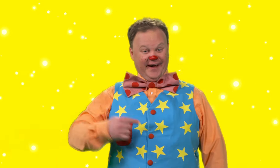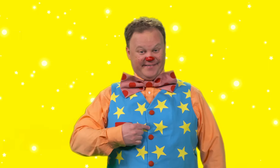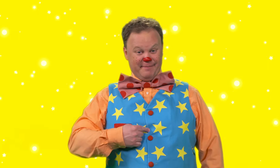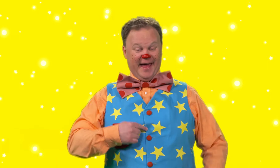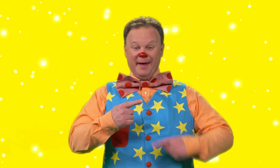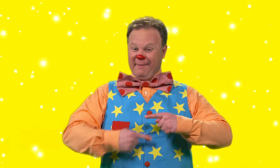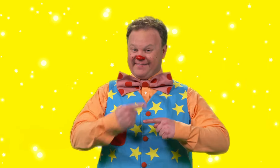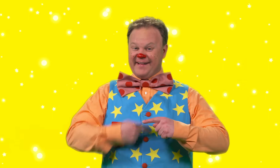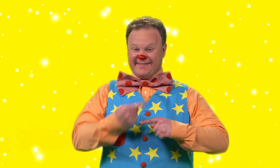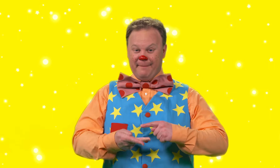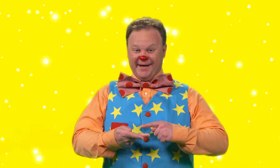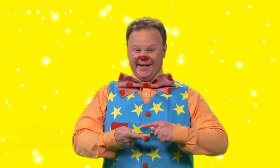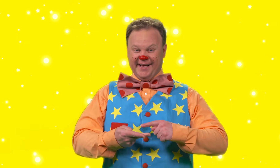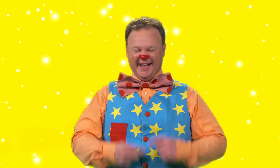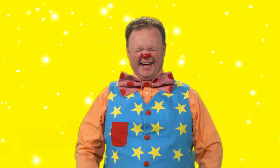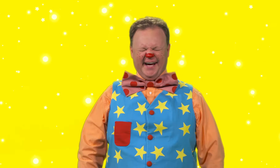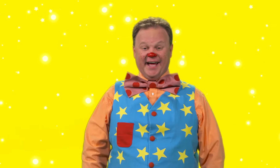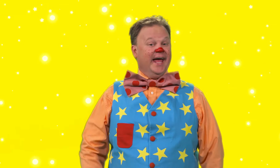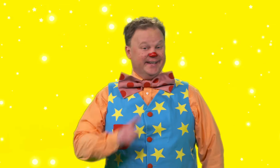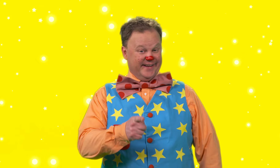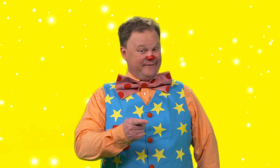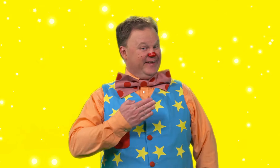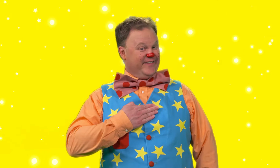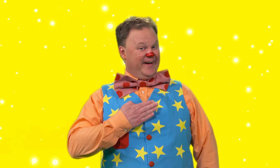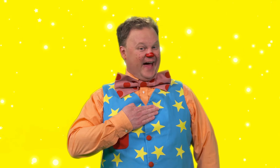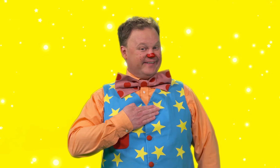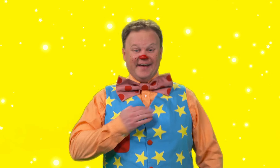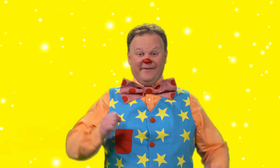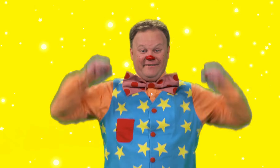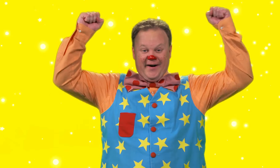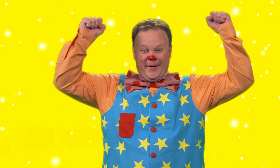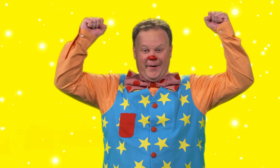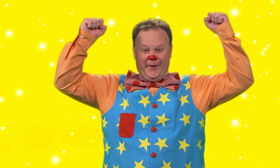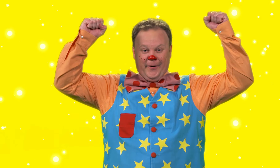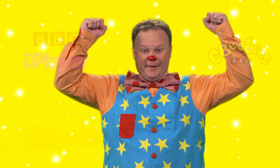hello it's me mr tumble did you enjoy that woohoo